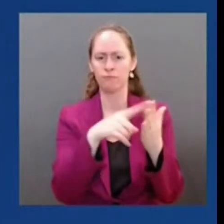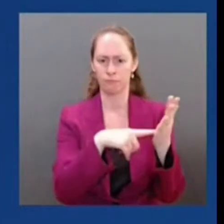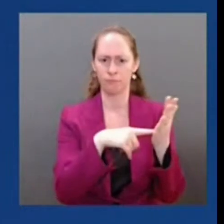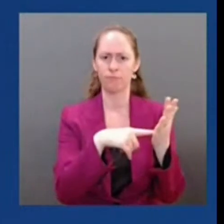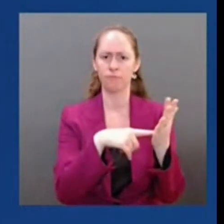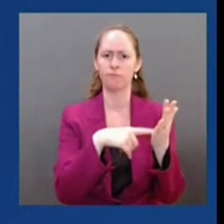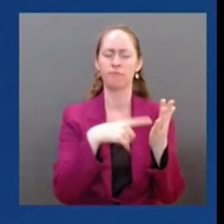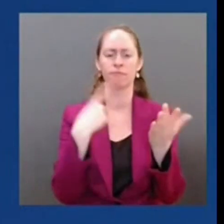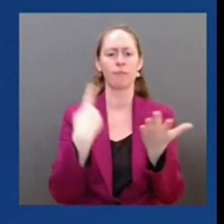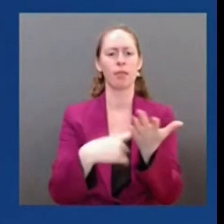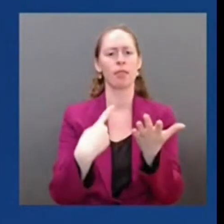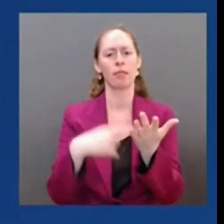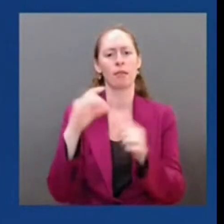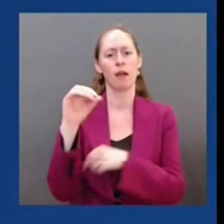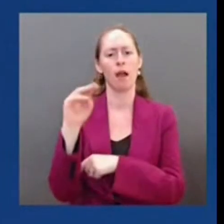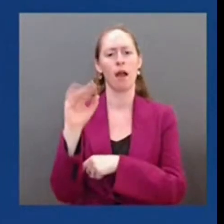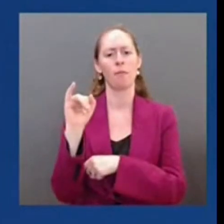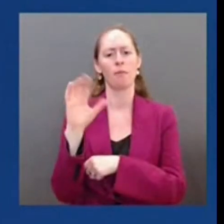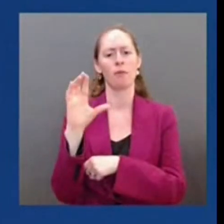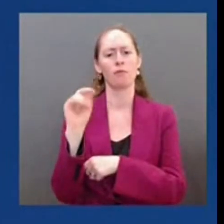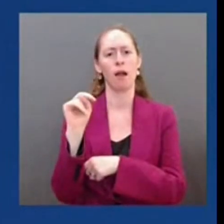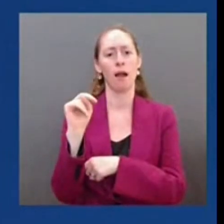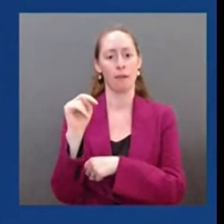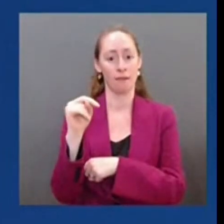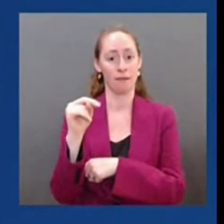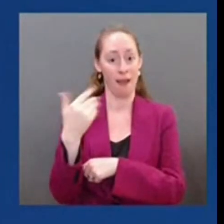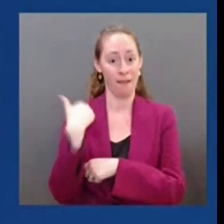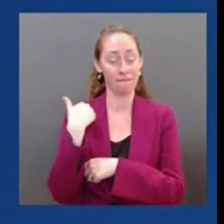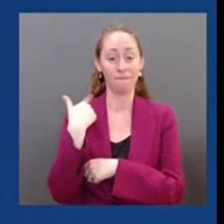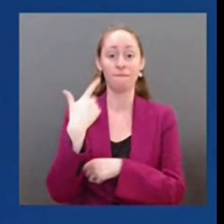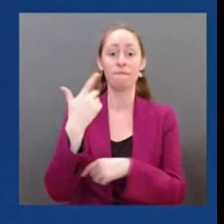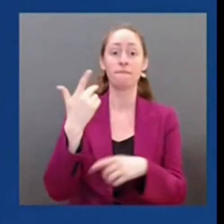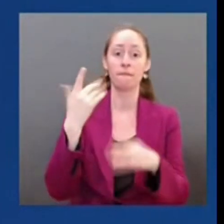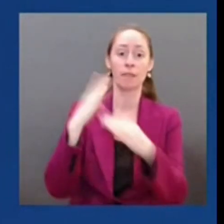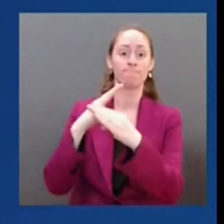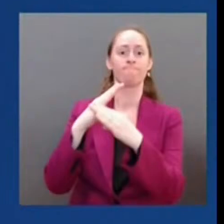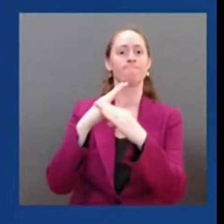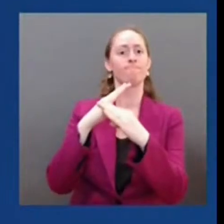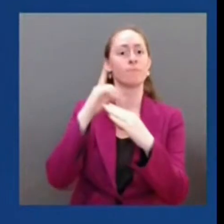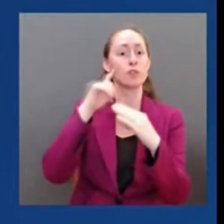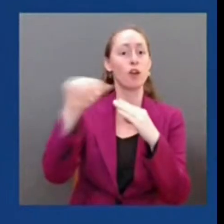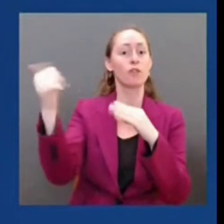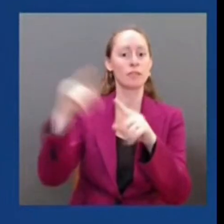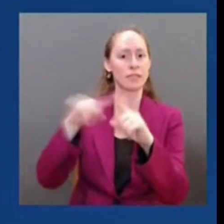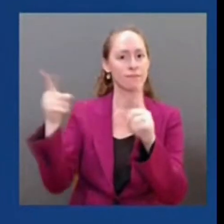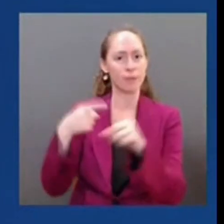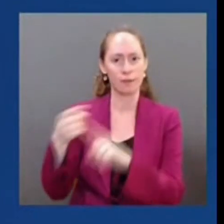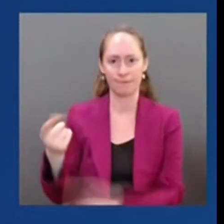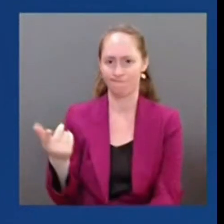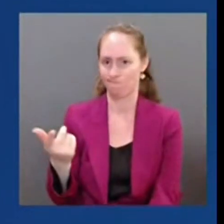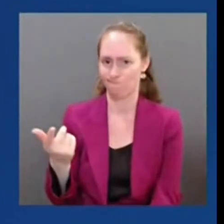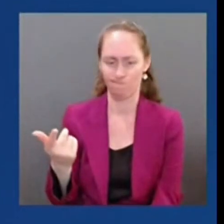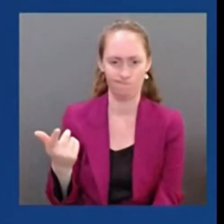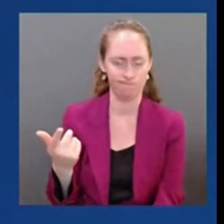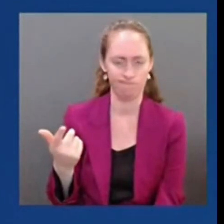FRANCISCO SHOWING THAT THE OMICRON VARIANT DOESN'T INDUCE IMMUNITY AGAINST THE OTHER